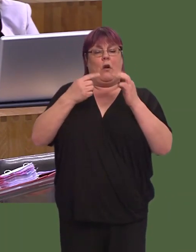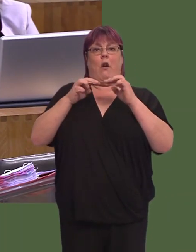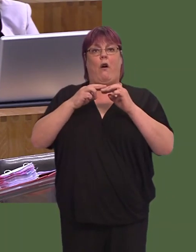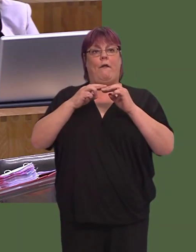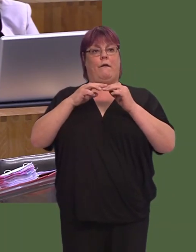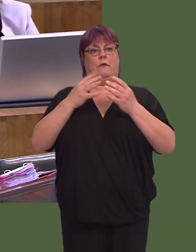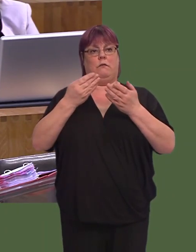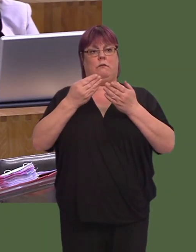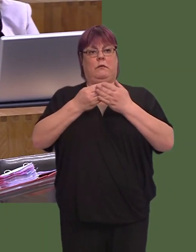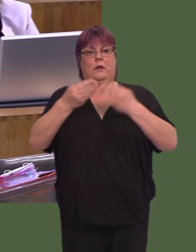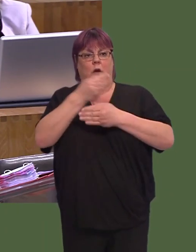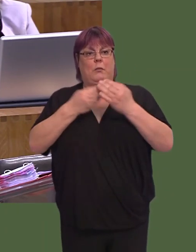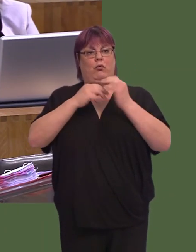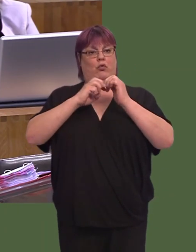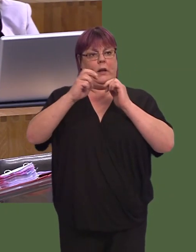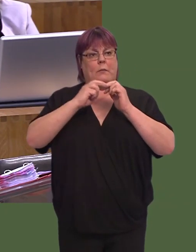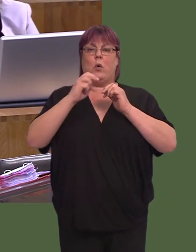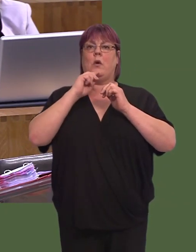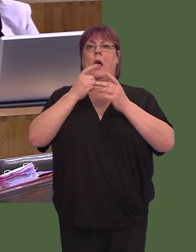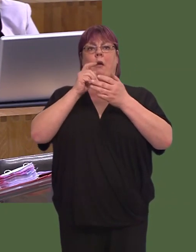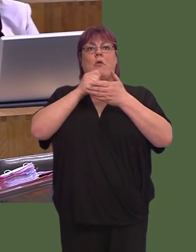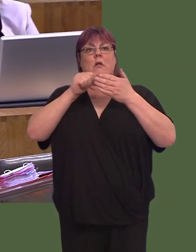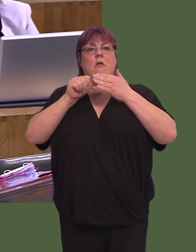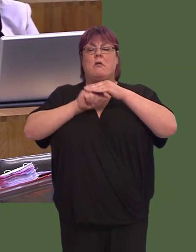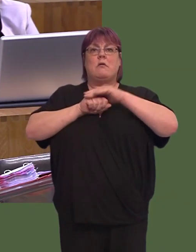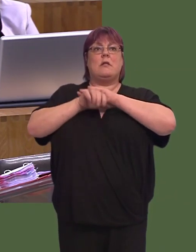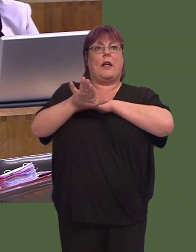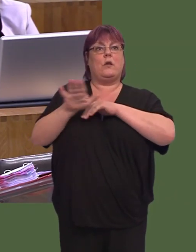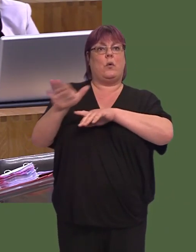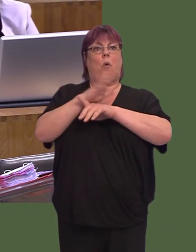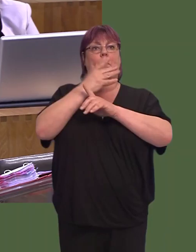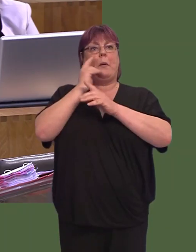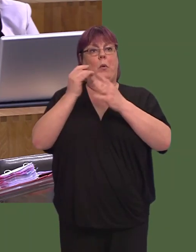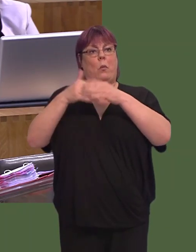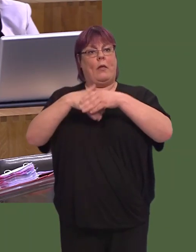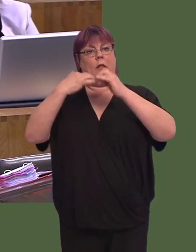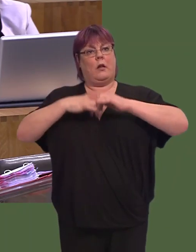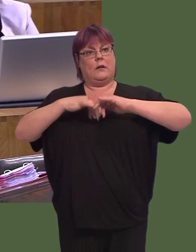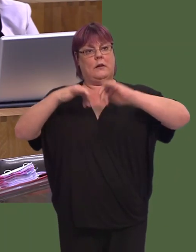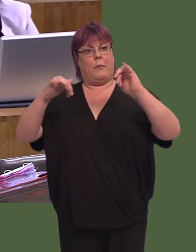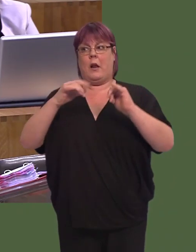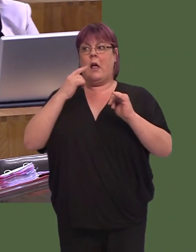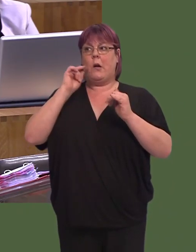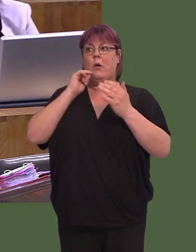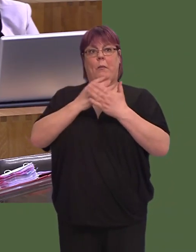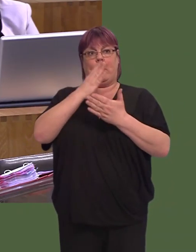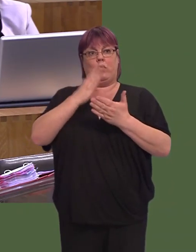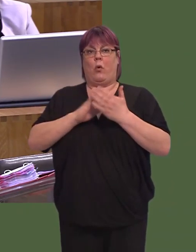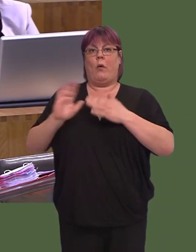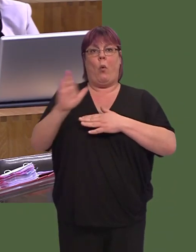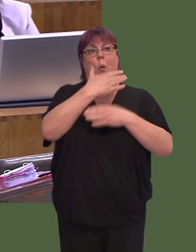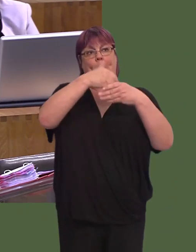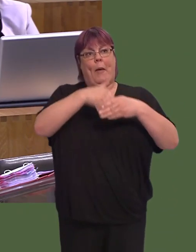Assembly, but he will be arranging a technical briefing with project team officials on the current position, to ensure Members are fully apprised of all the facts relating to the